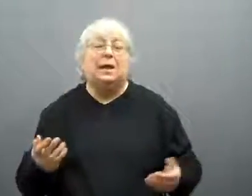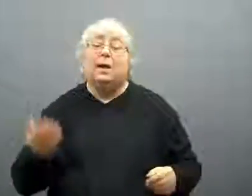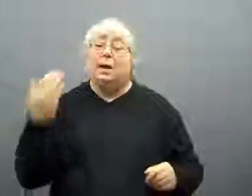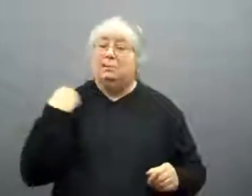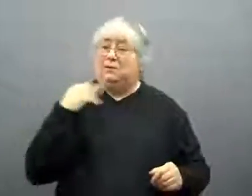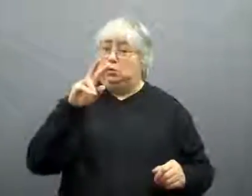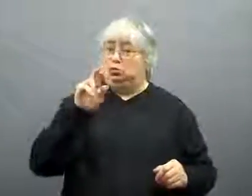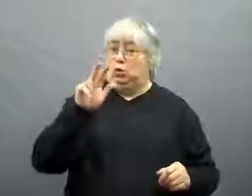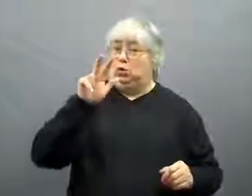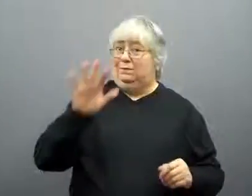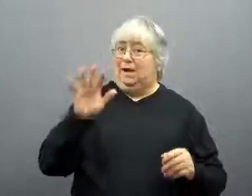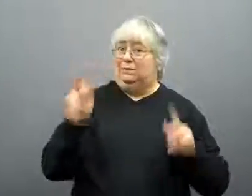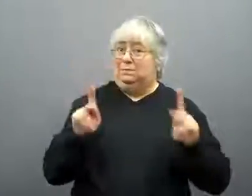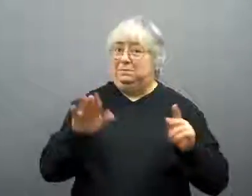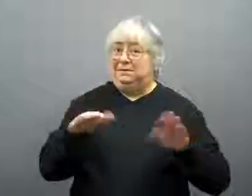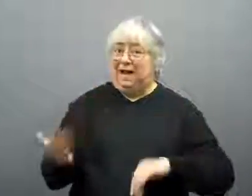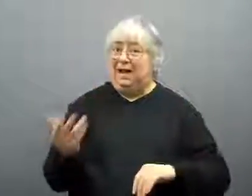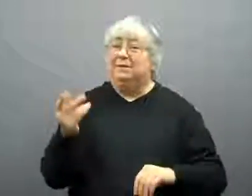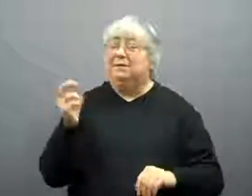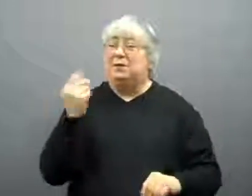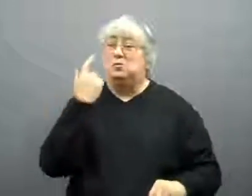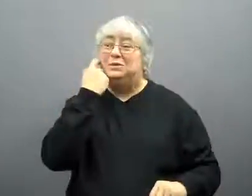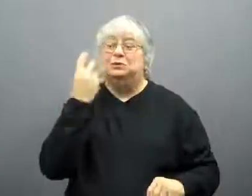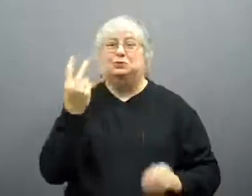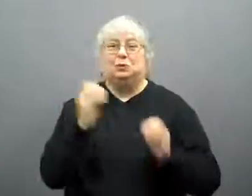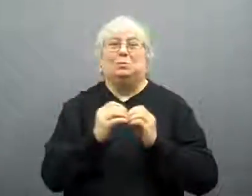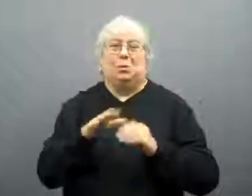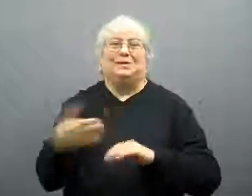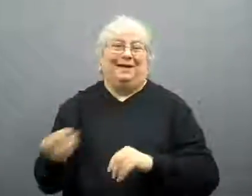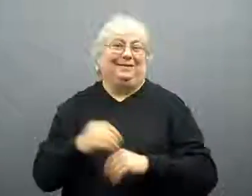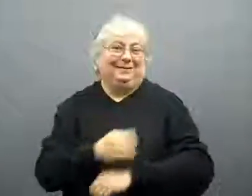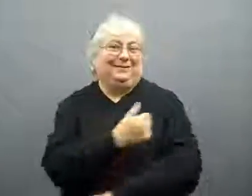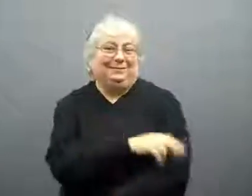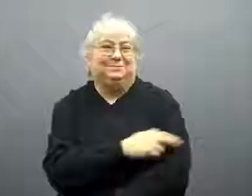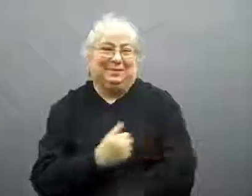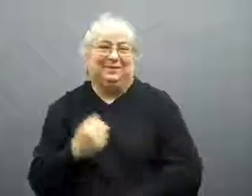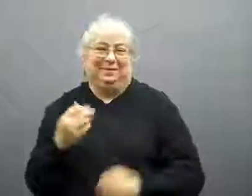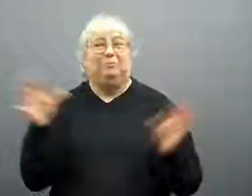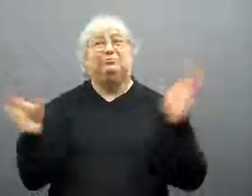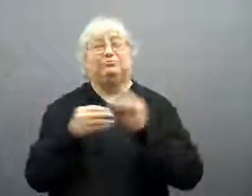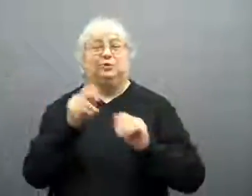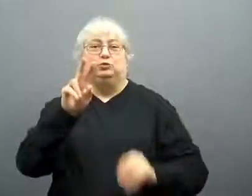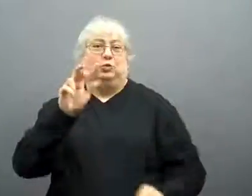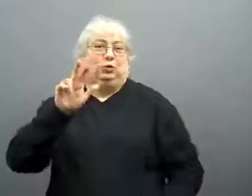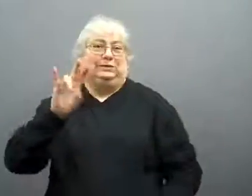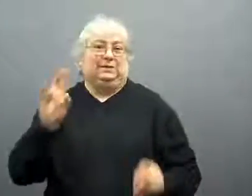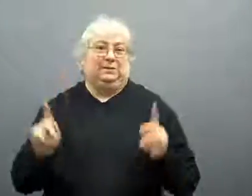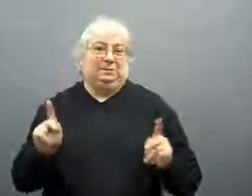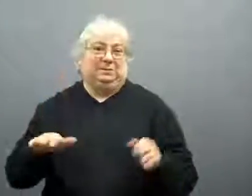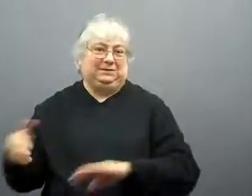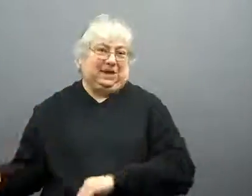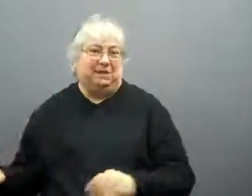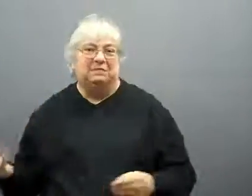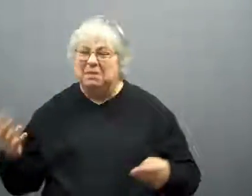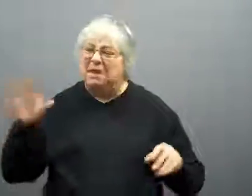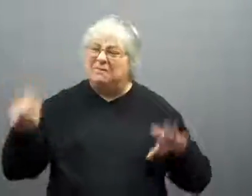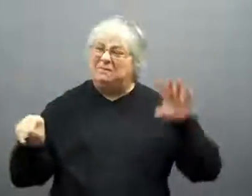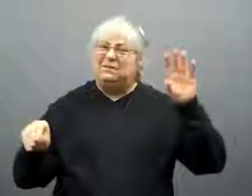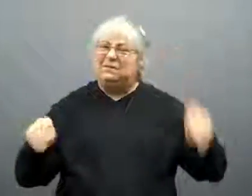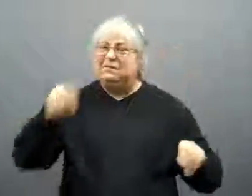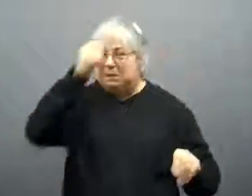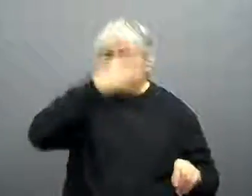At first there were 235 dead, then two more died recently in the hospital,